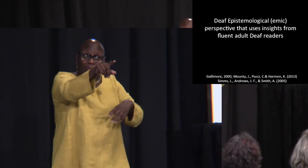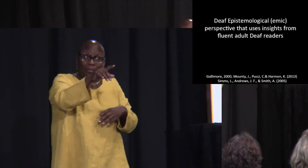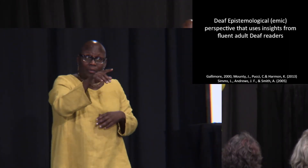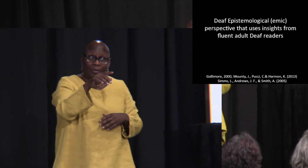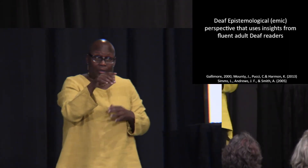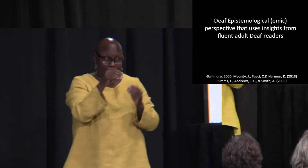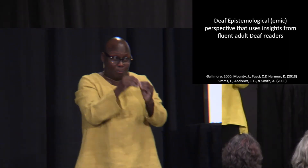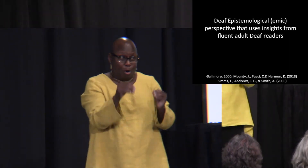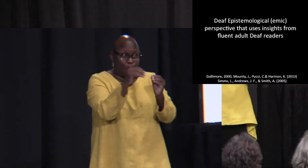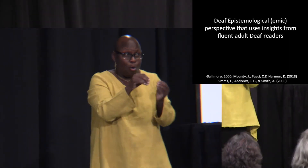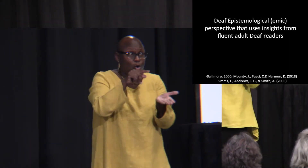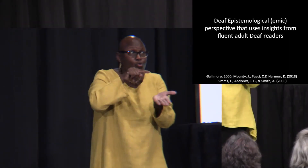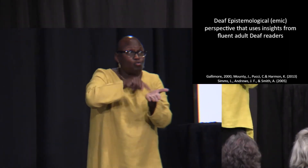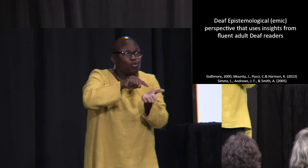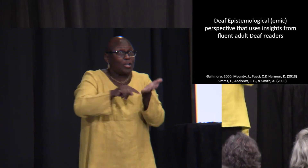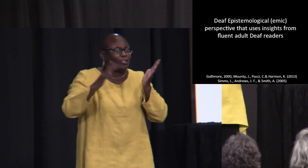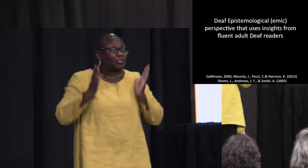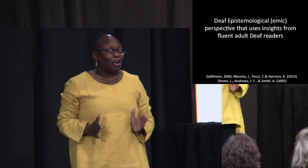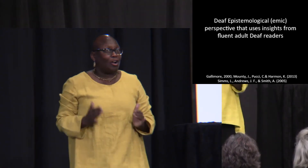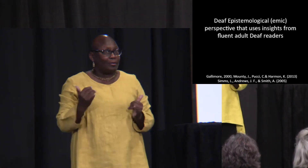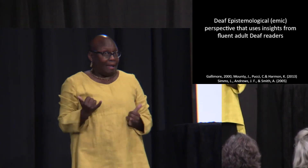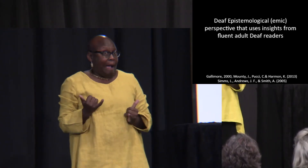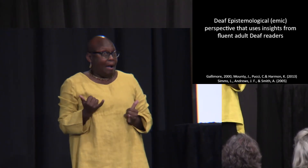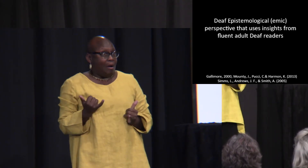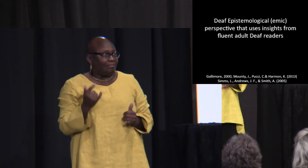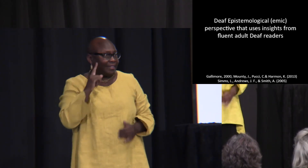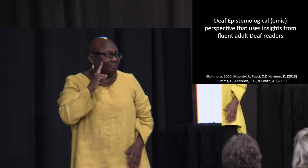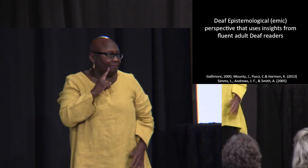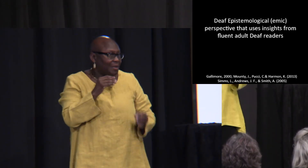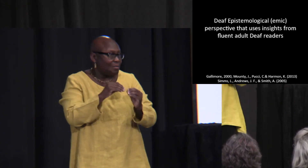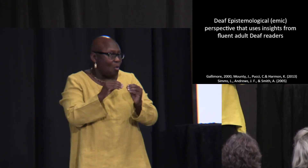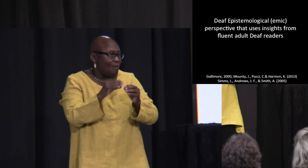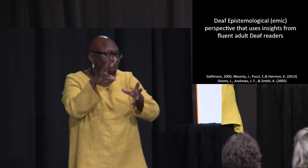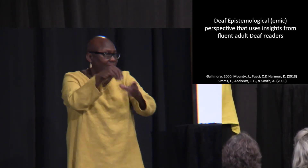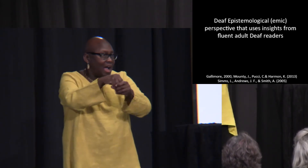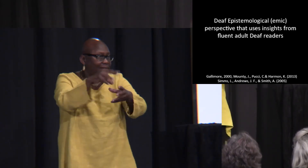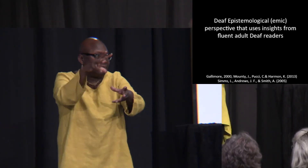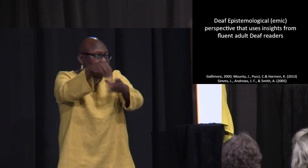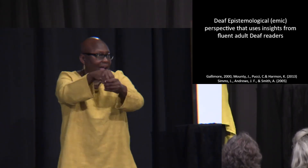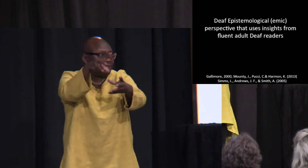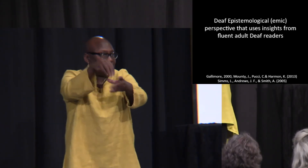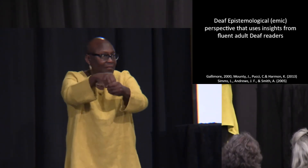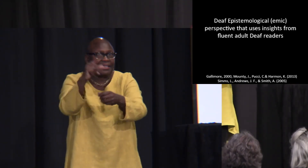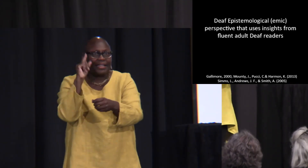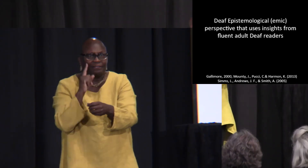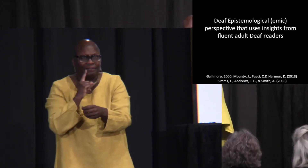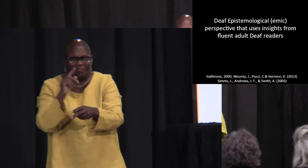researching from within. It's not magic. There's no big secret to it.